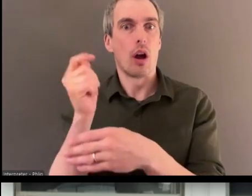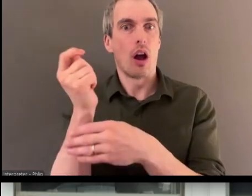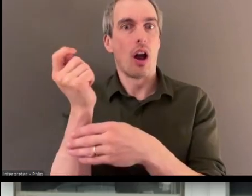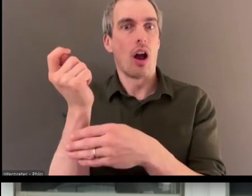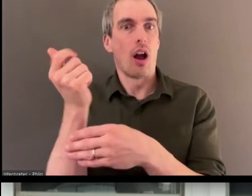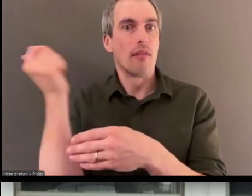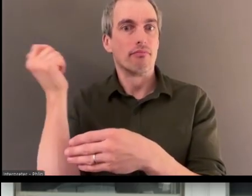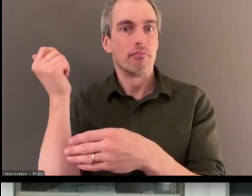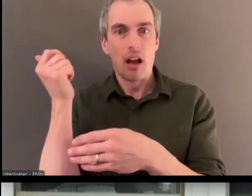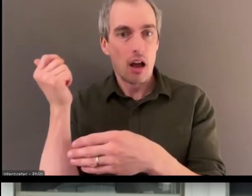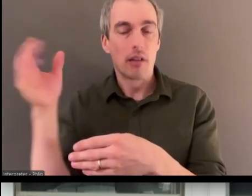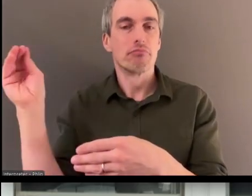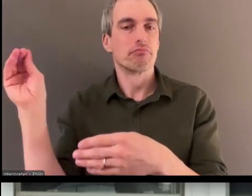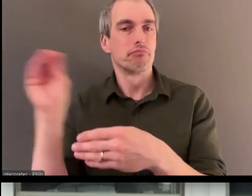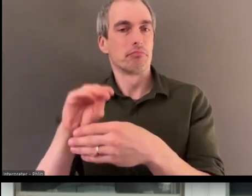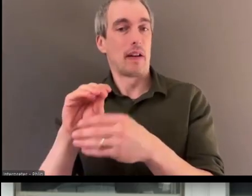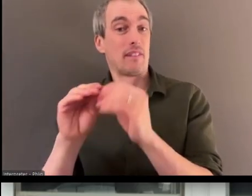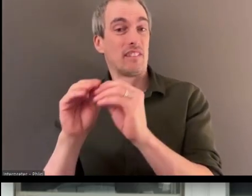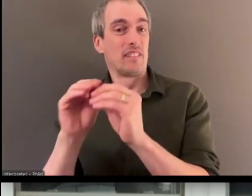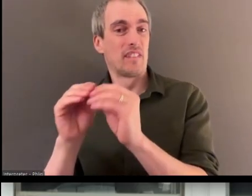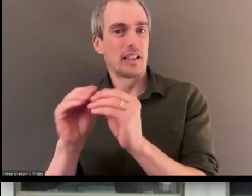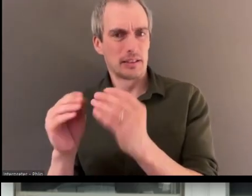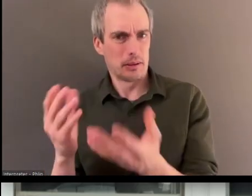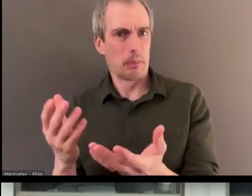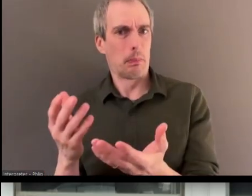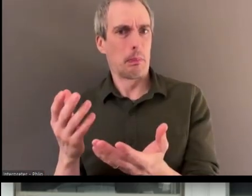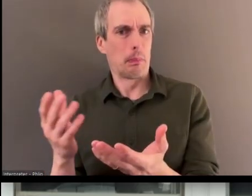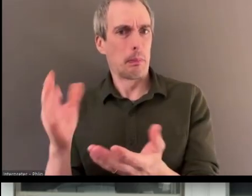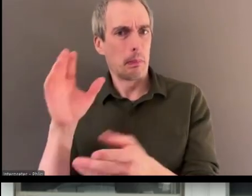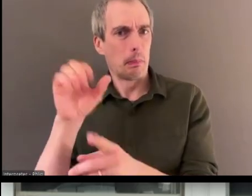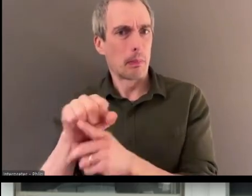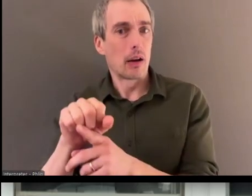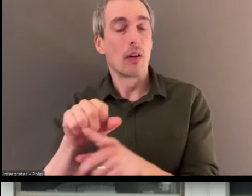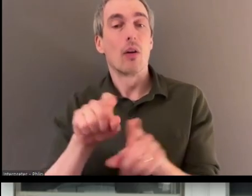There is even spelling mistakes that were caught and were corrected.